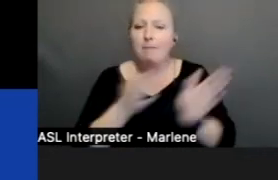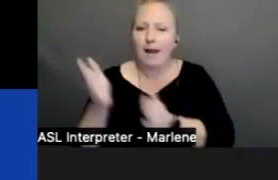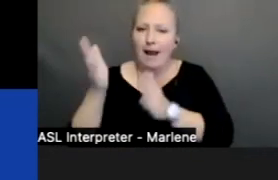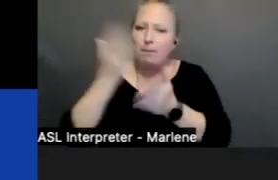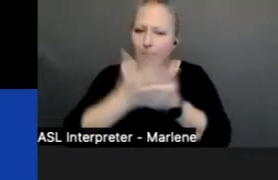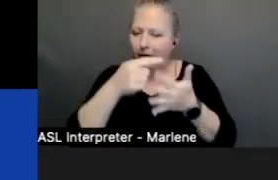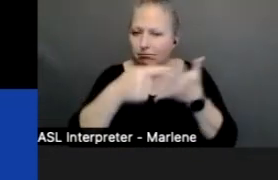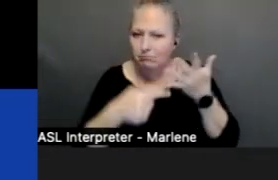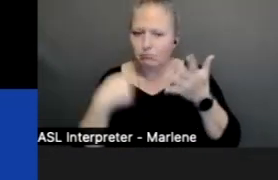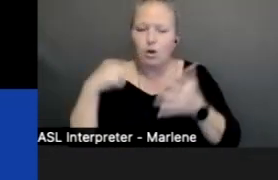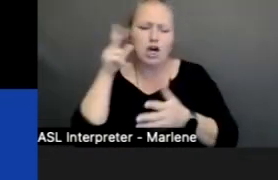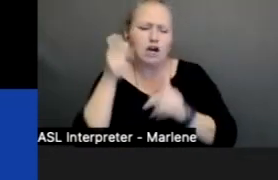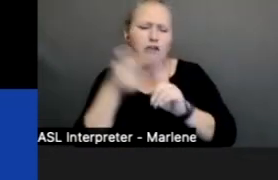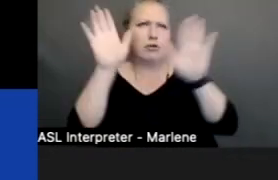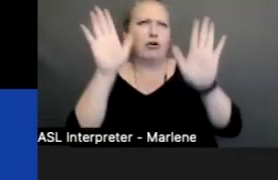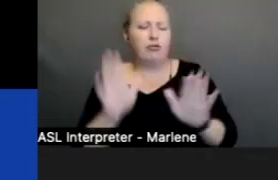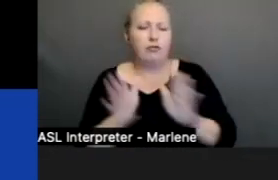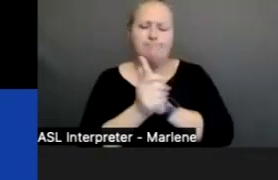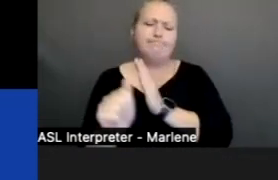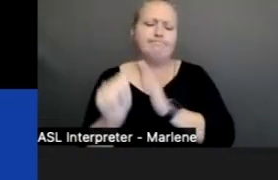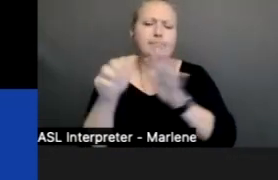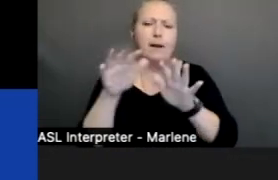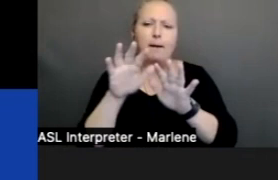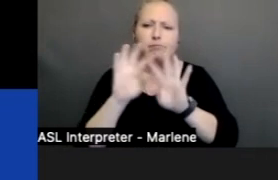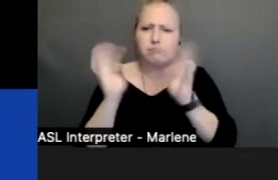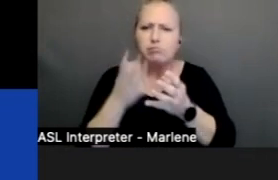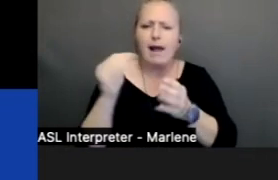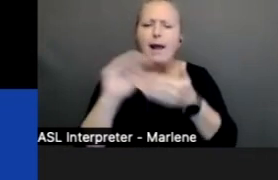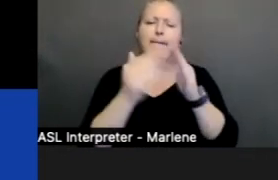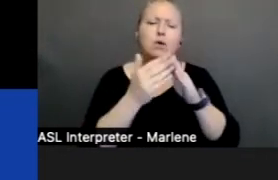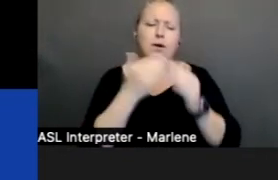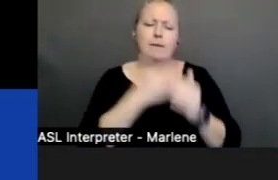And we also heard from some great expert panelists and community members. Some of the